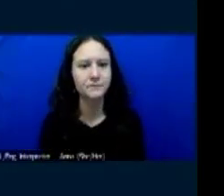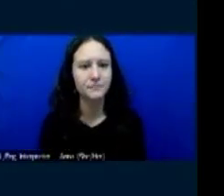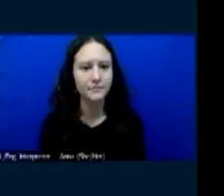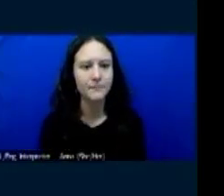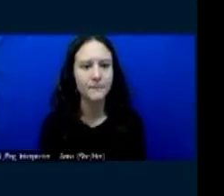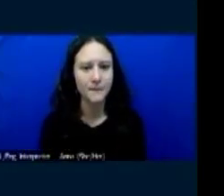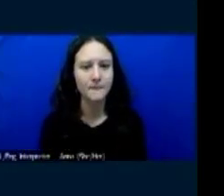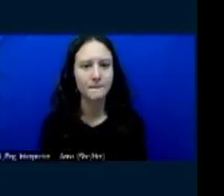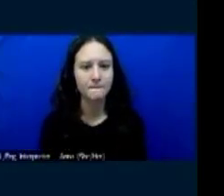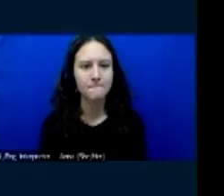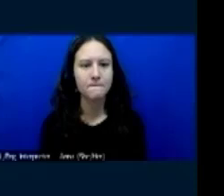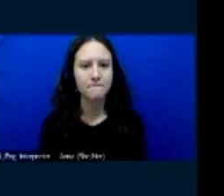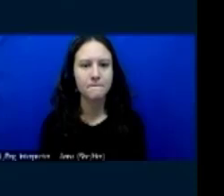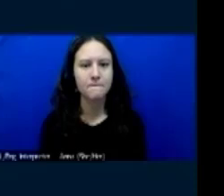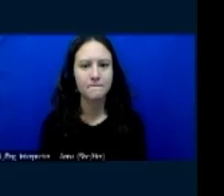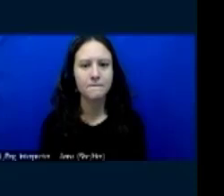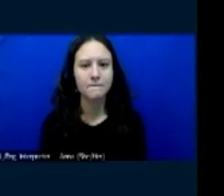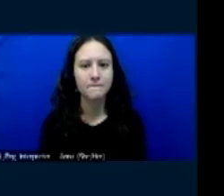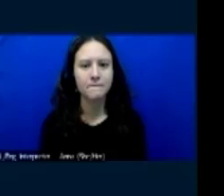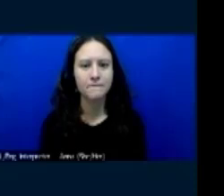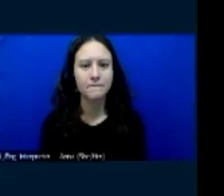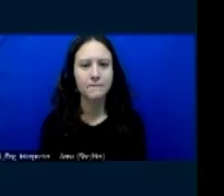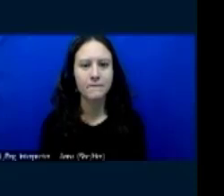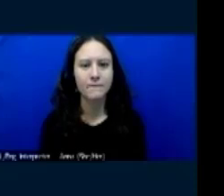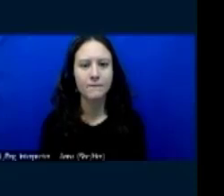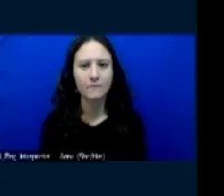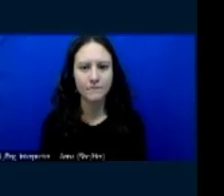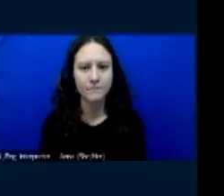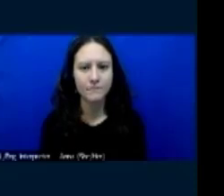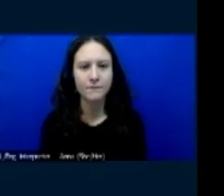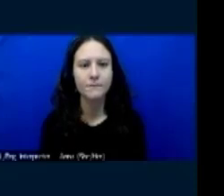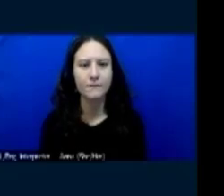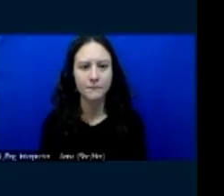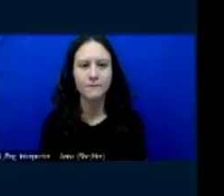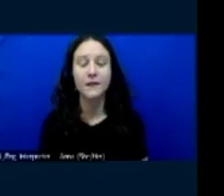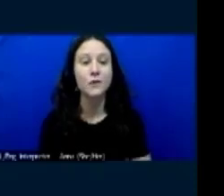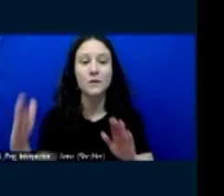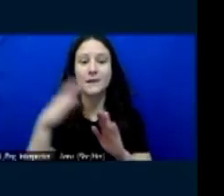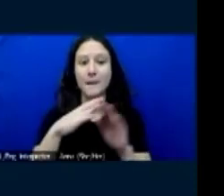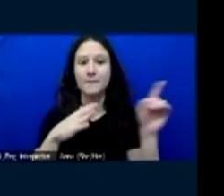of reviewers' guesses of pie race for black but not for white applicants.